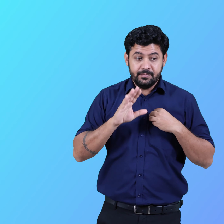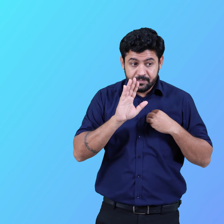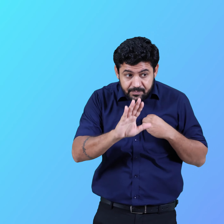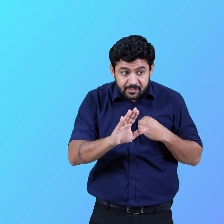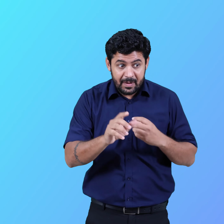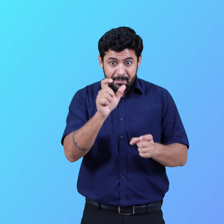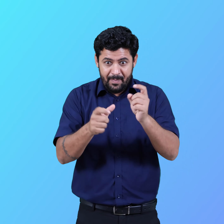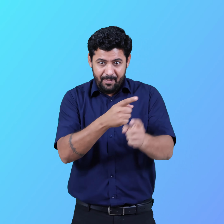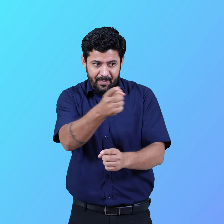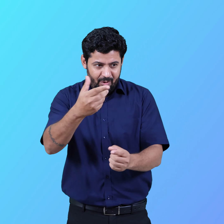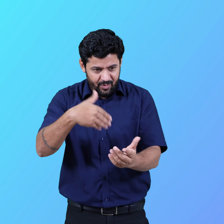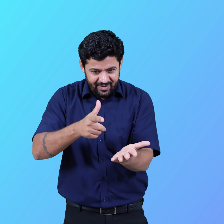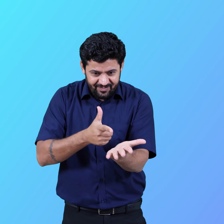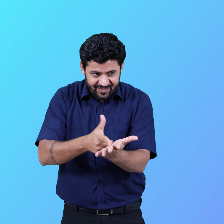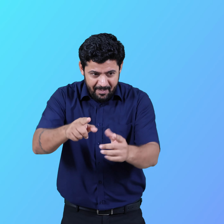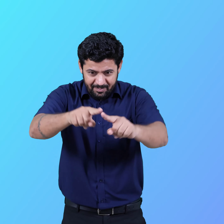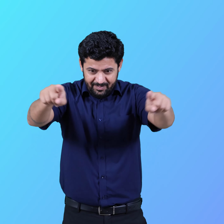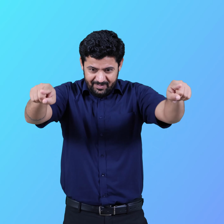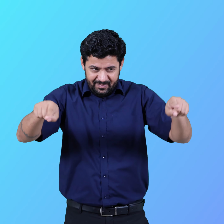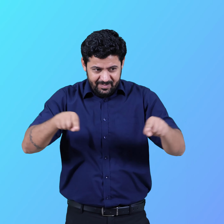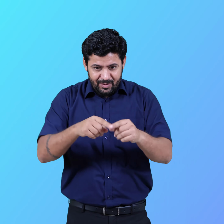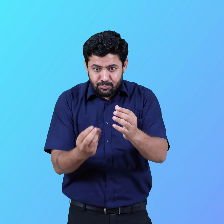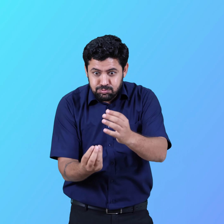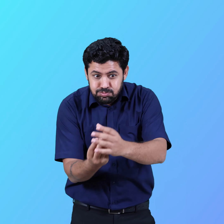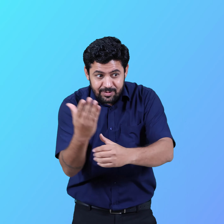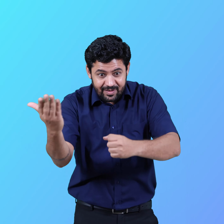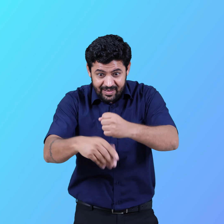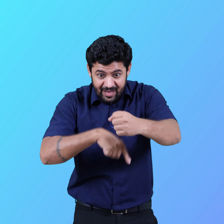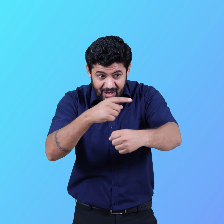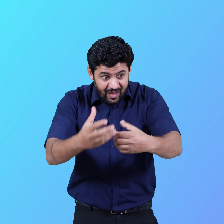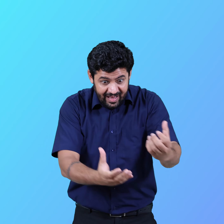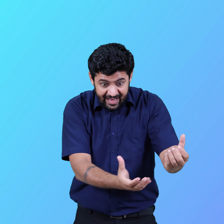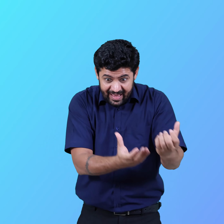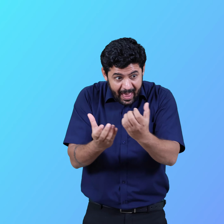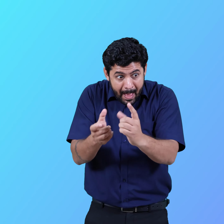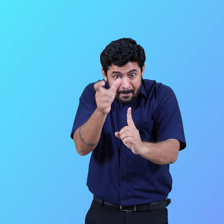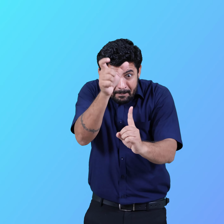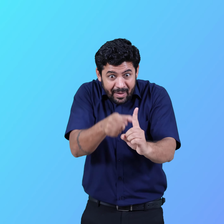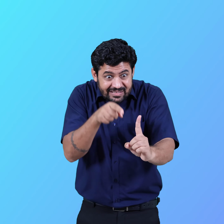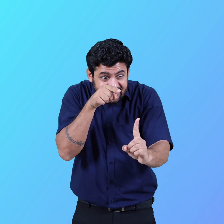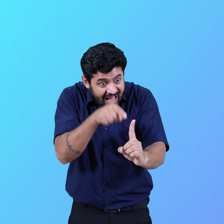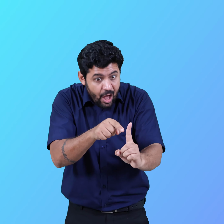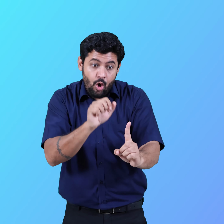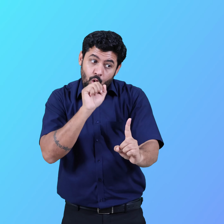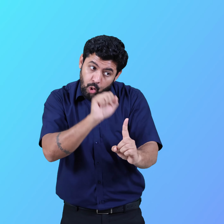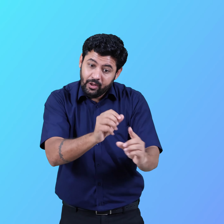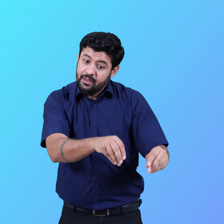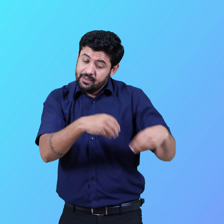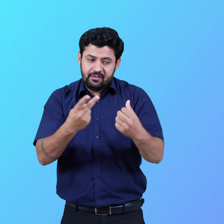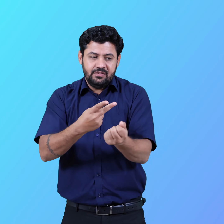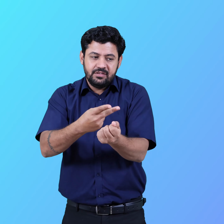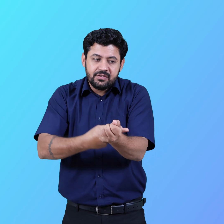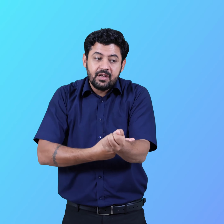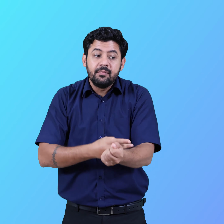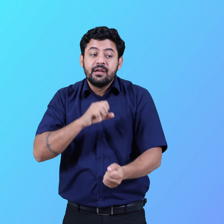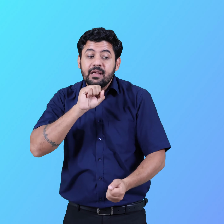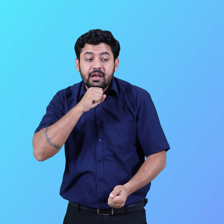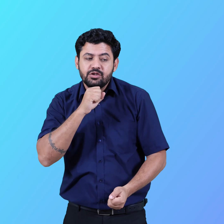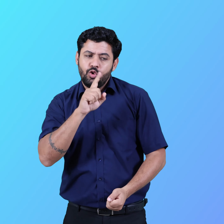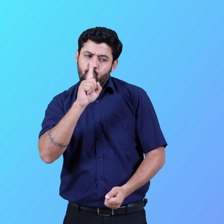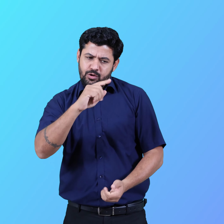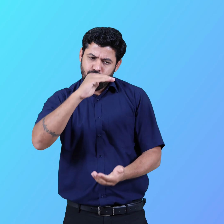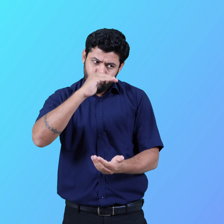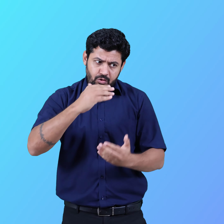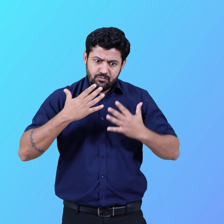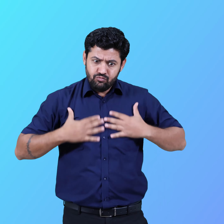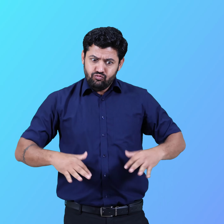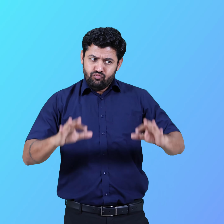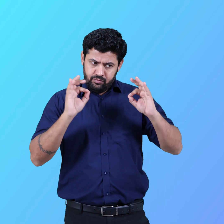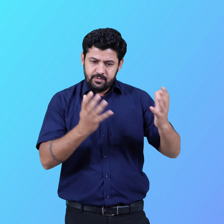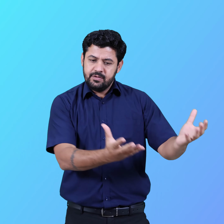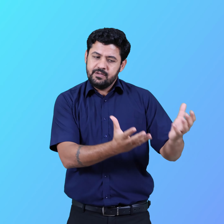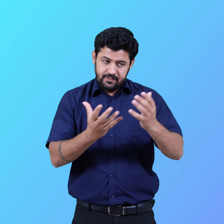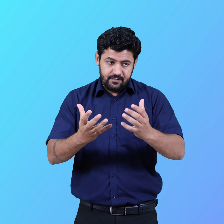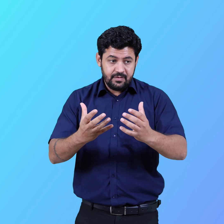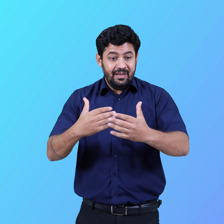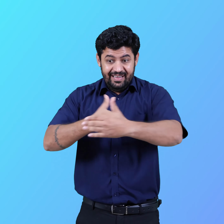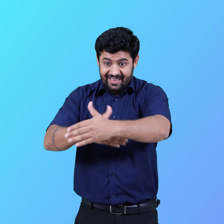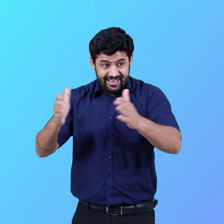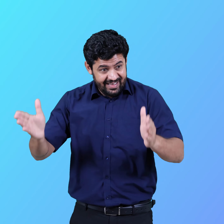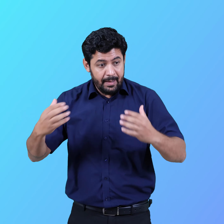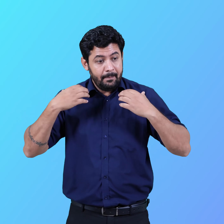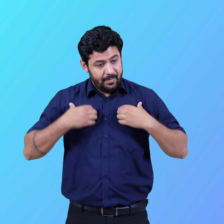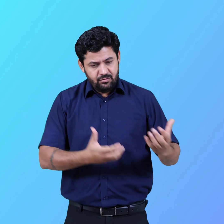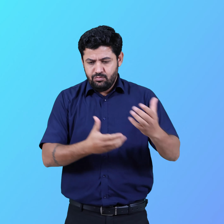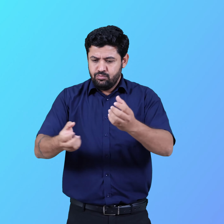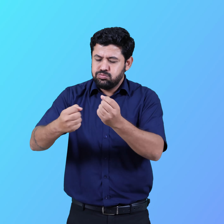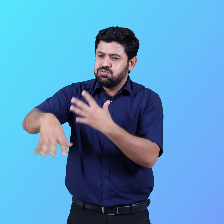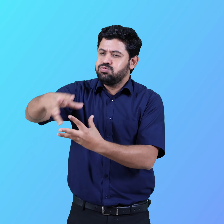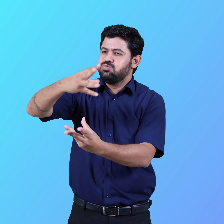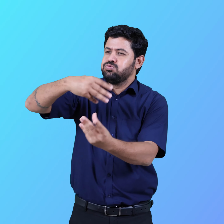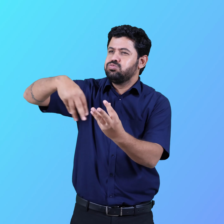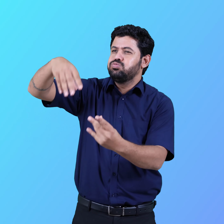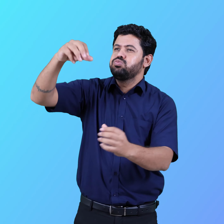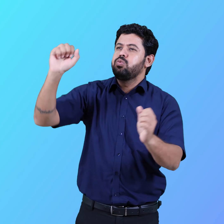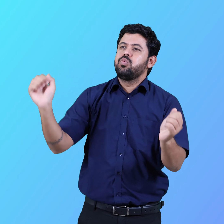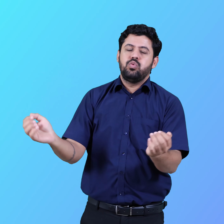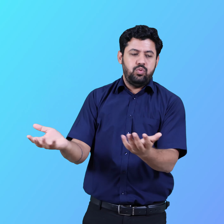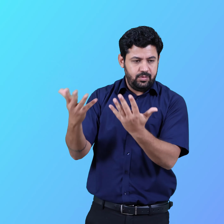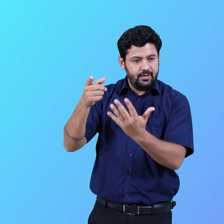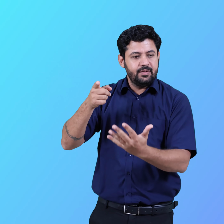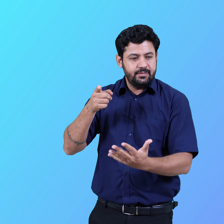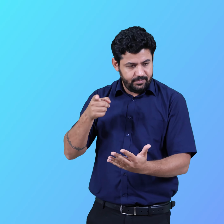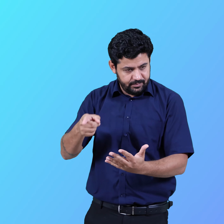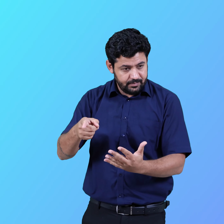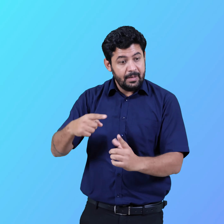On that same day, you must offer a one-year-old male lamb. There must be nothing wrong with the lamb. It will be a burnt offering to the LORD.